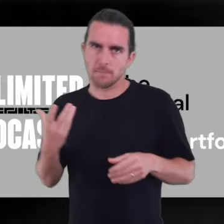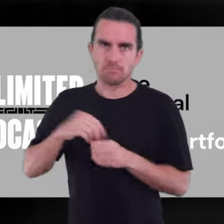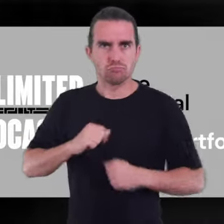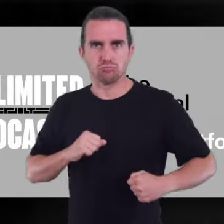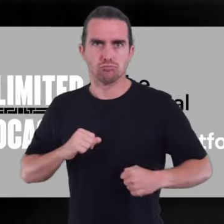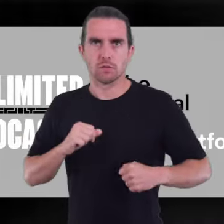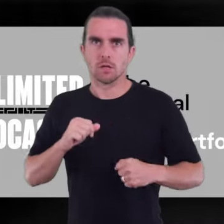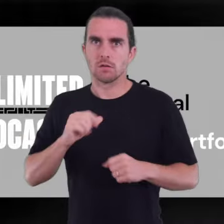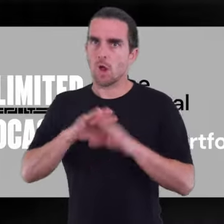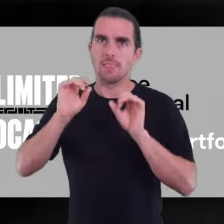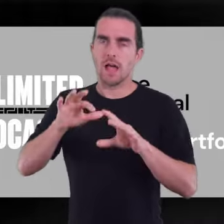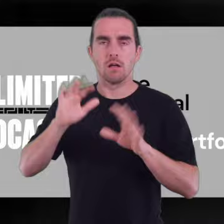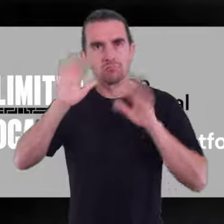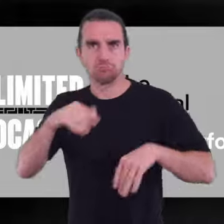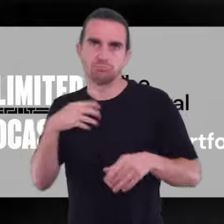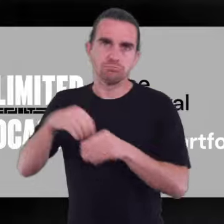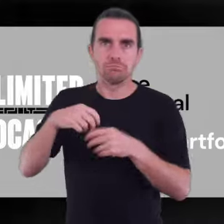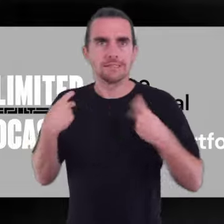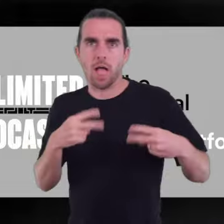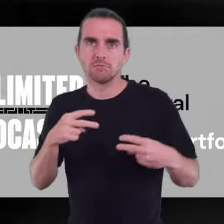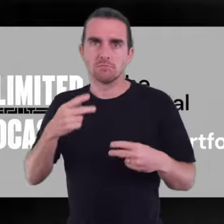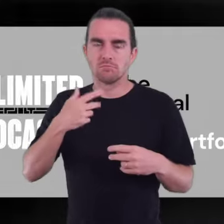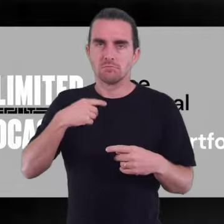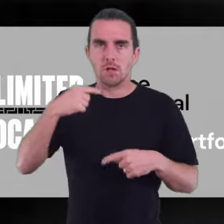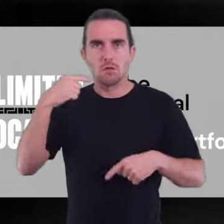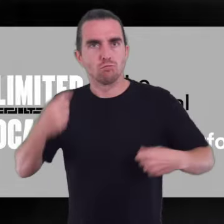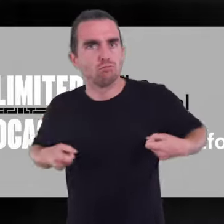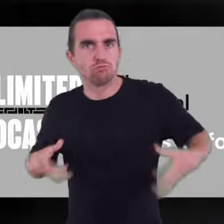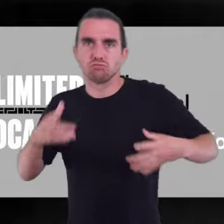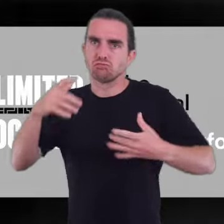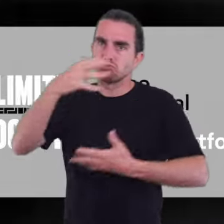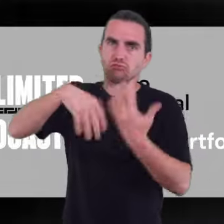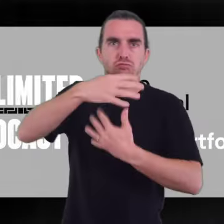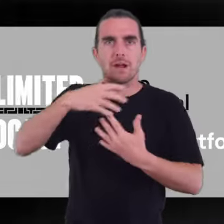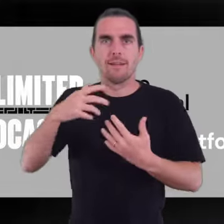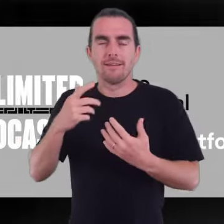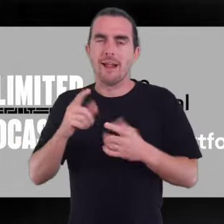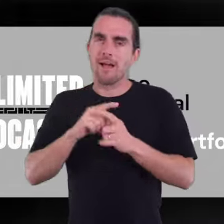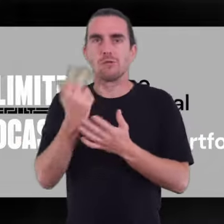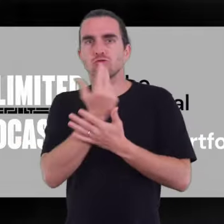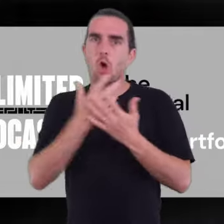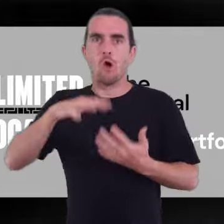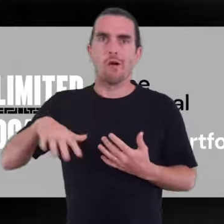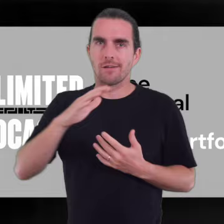and often, that's not to be there, and dancing, or just rolling, and kind of a creative drawing even,